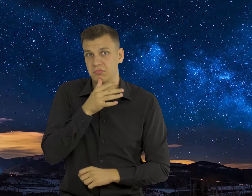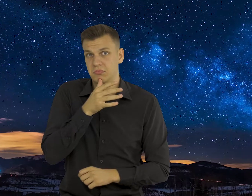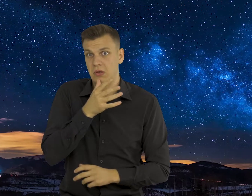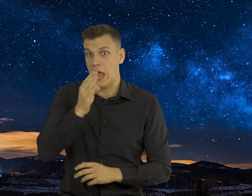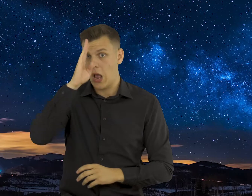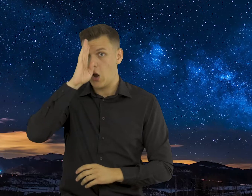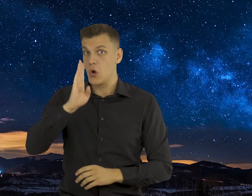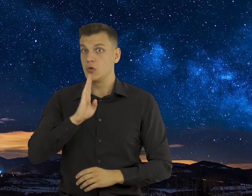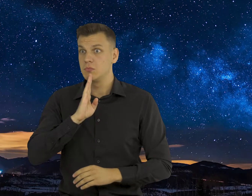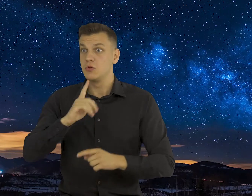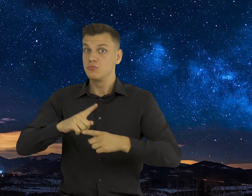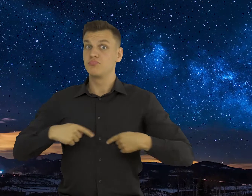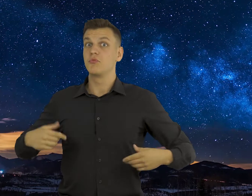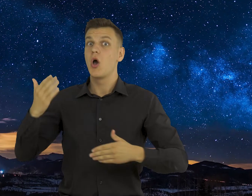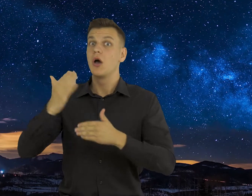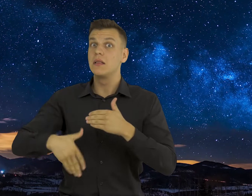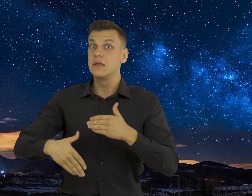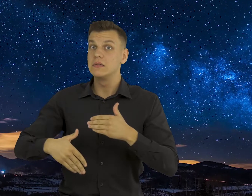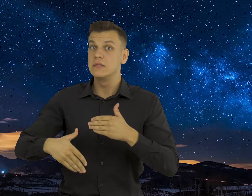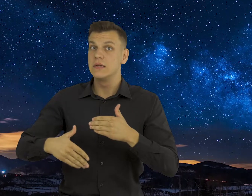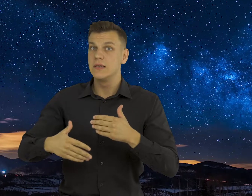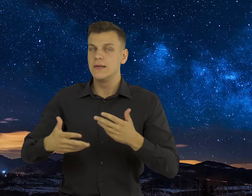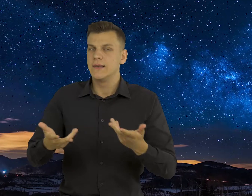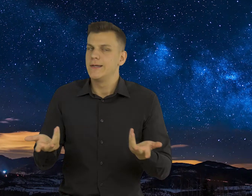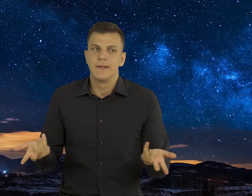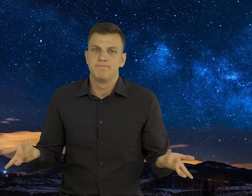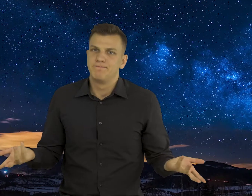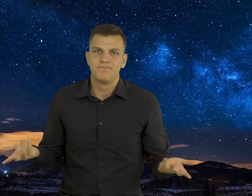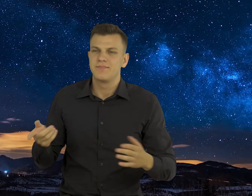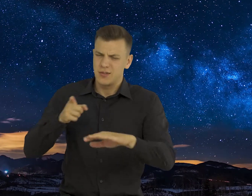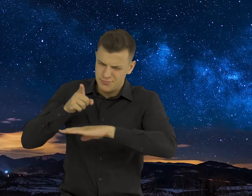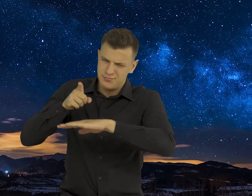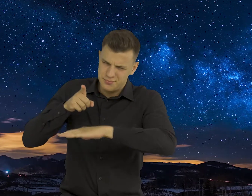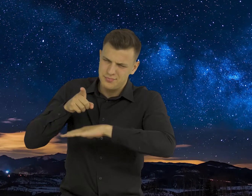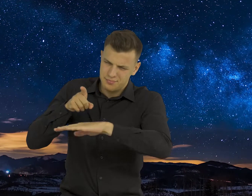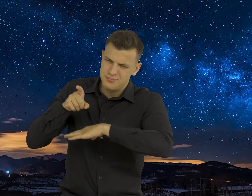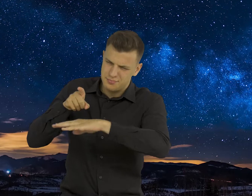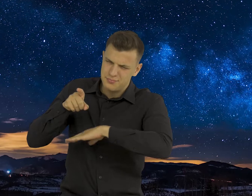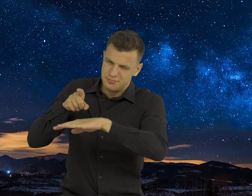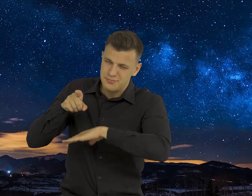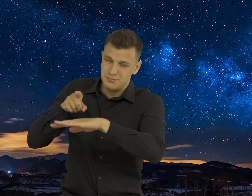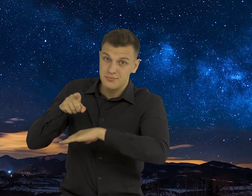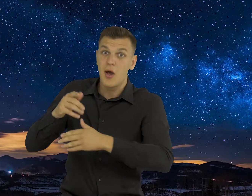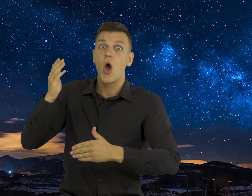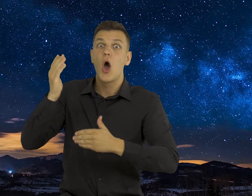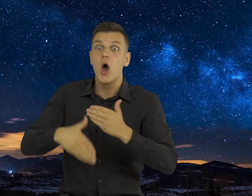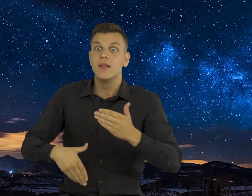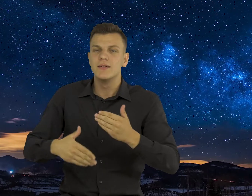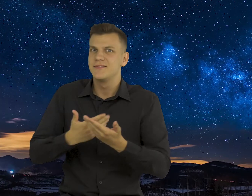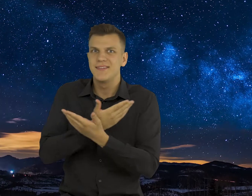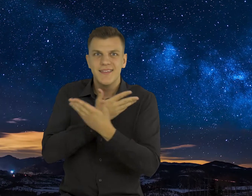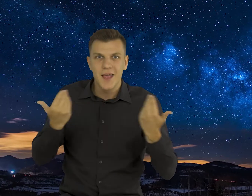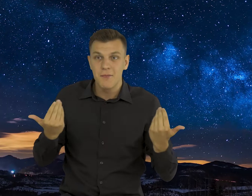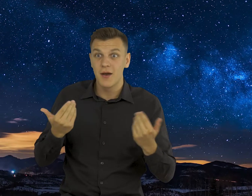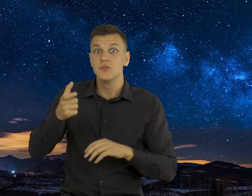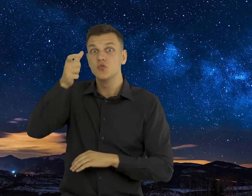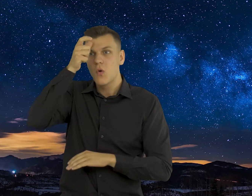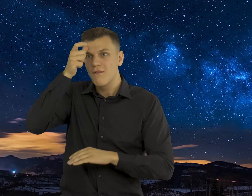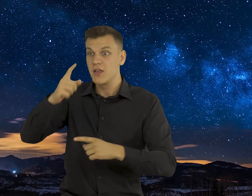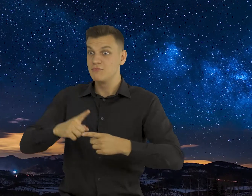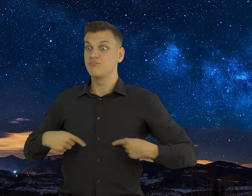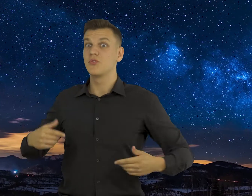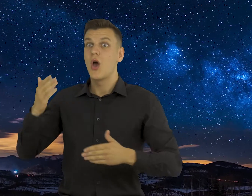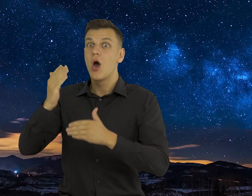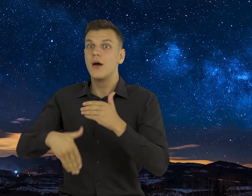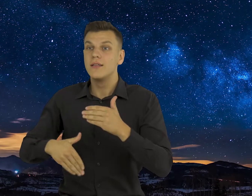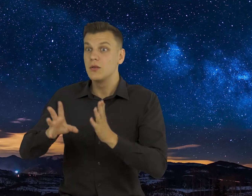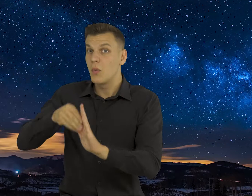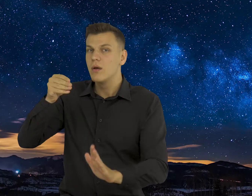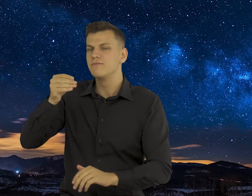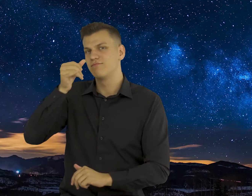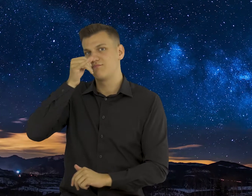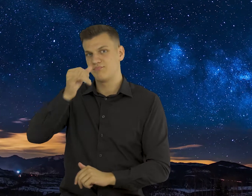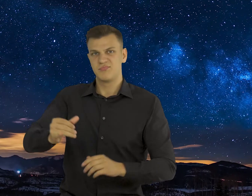and ends so far that man will NEVER be able to get there.